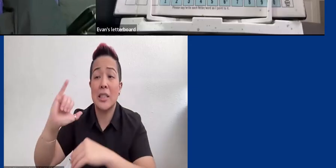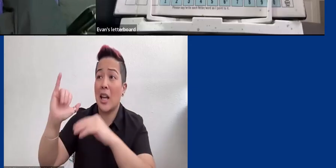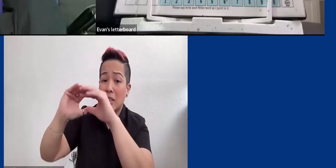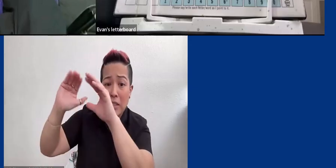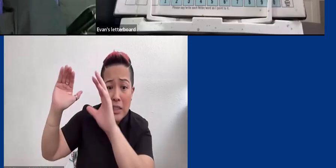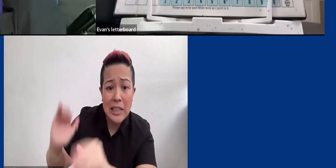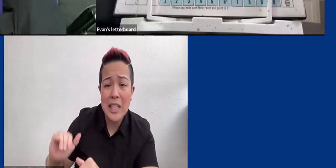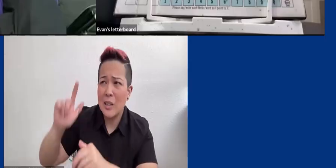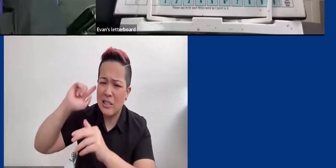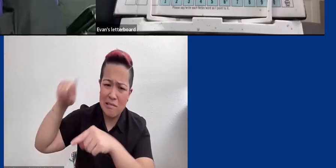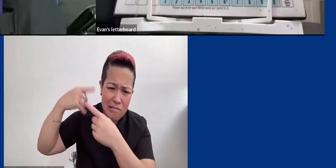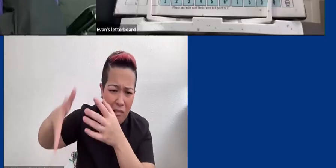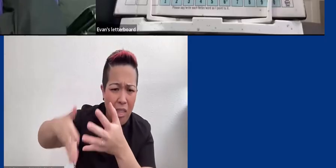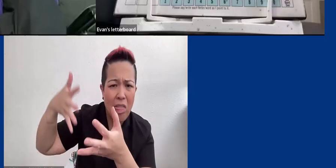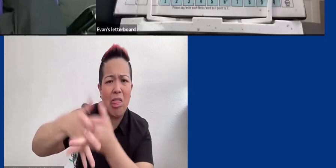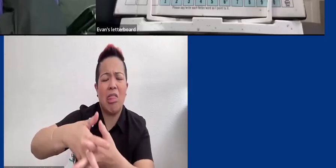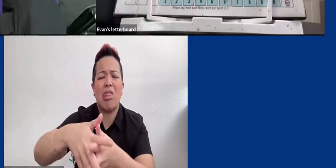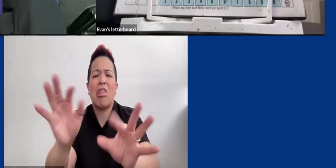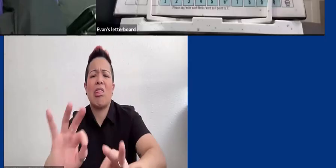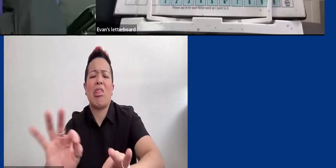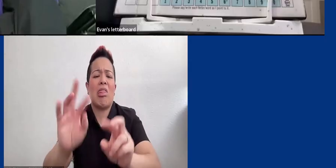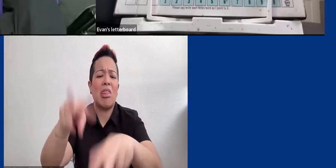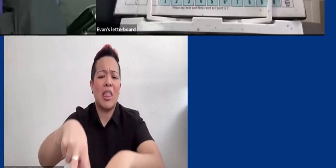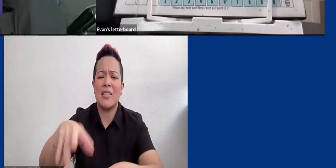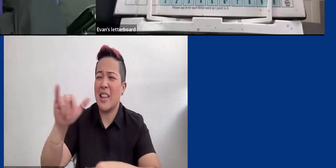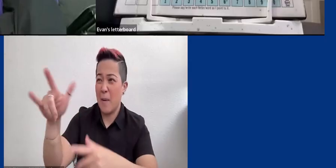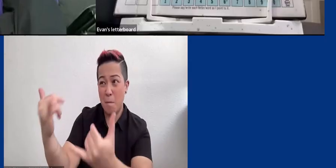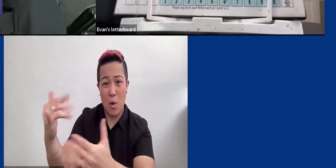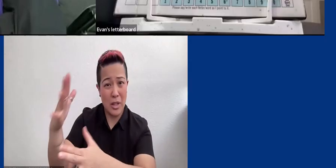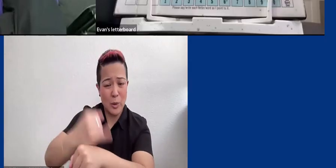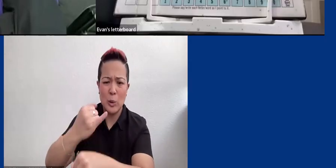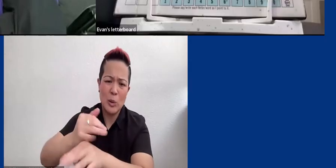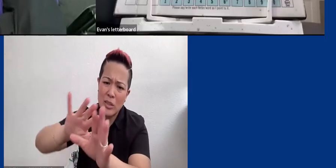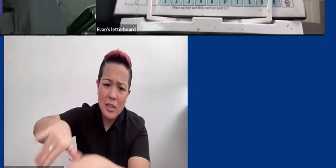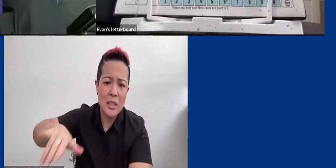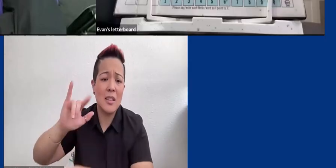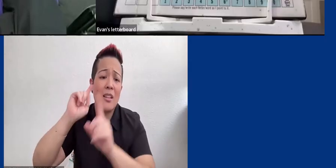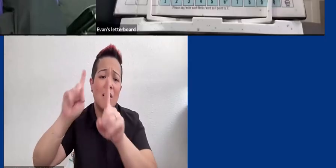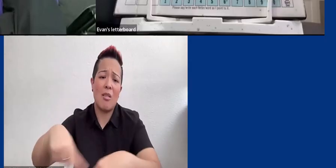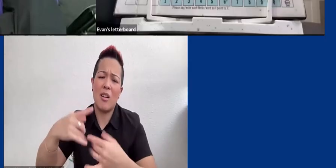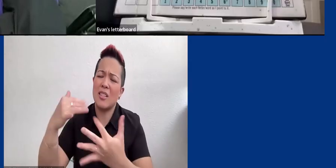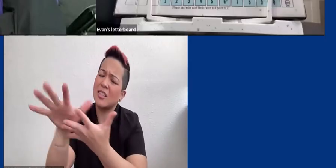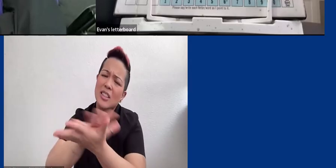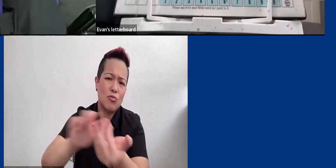yet it is imperative to recognize that sexual rights are fundamental human rights.